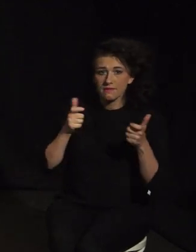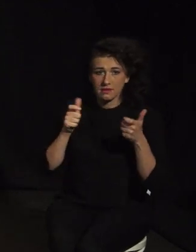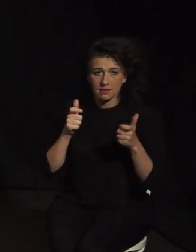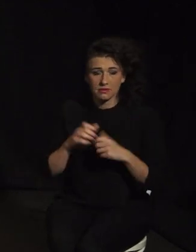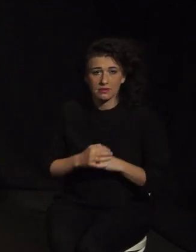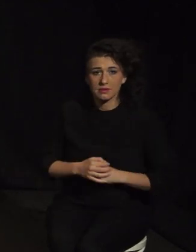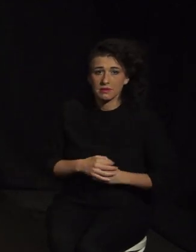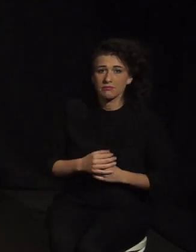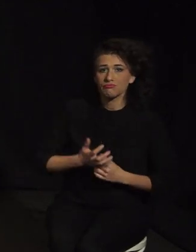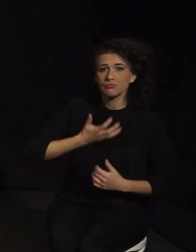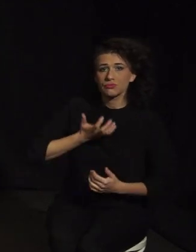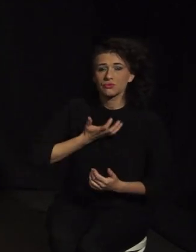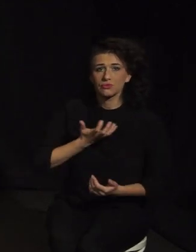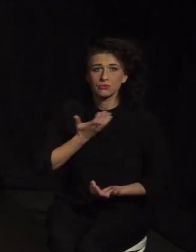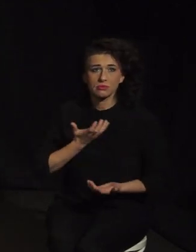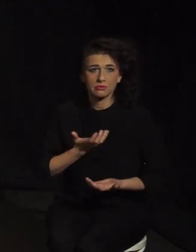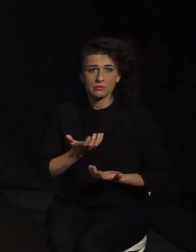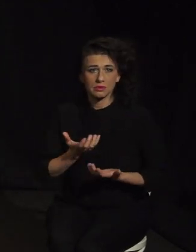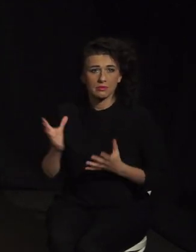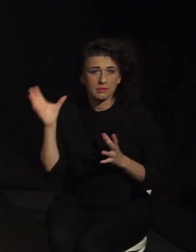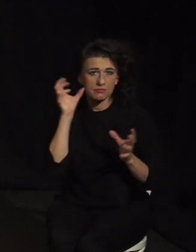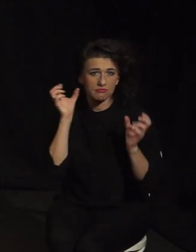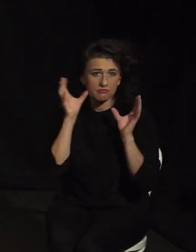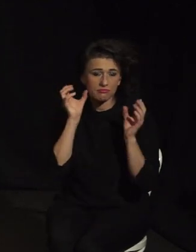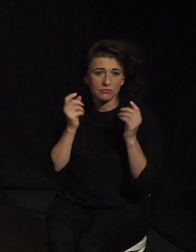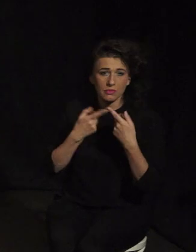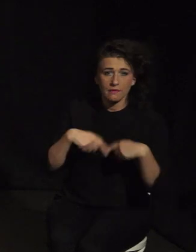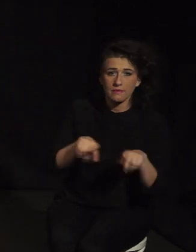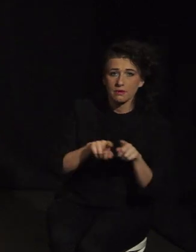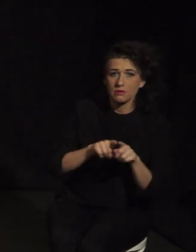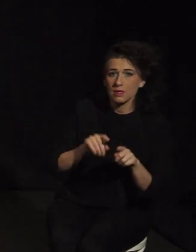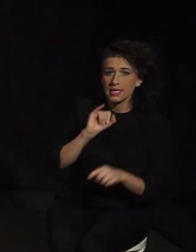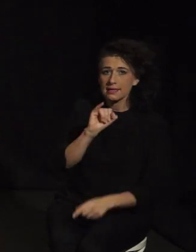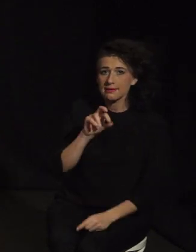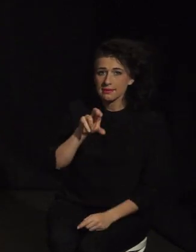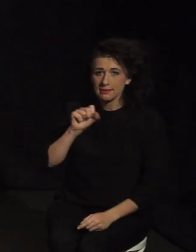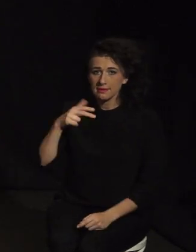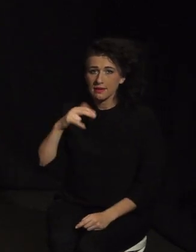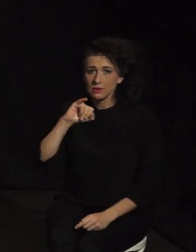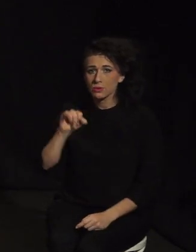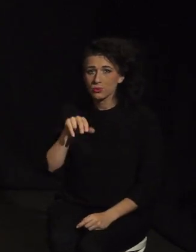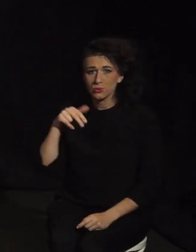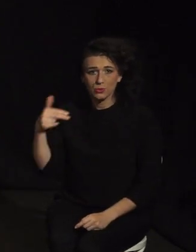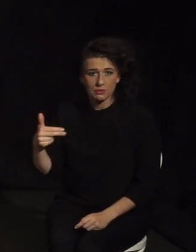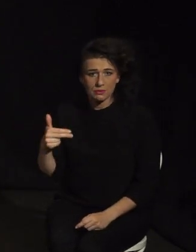but when performed by Irena Jun, due to the synthesis she made